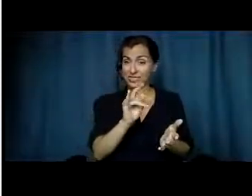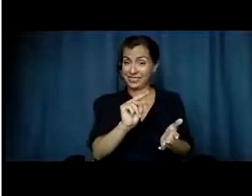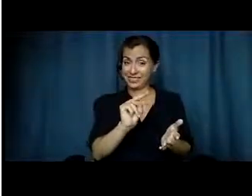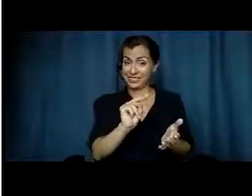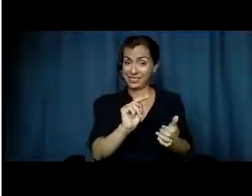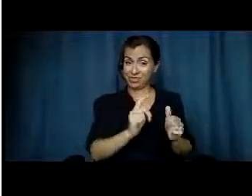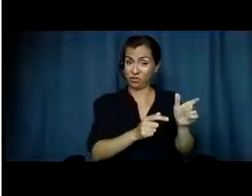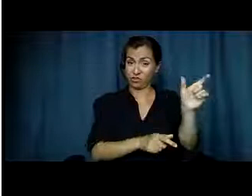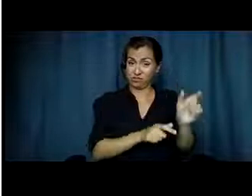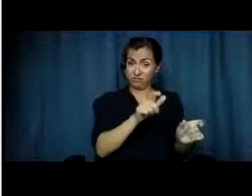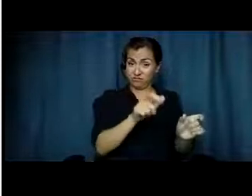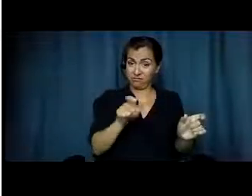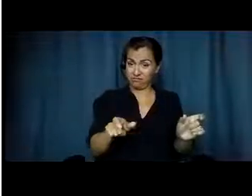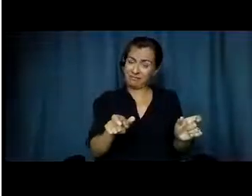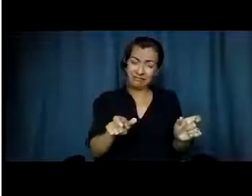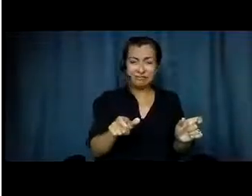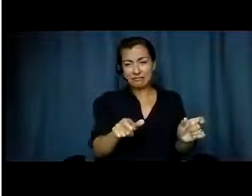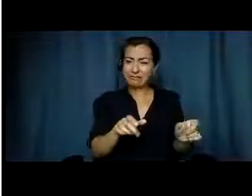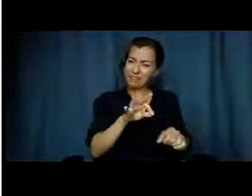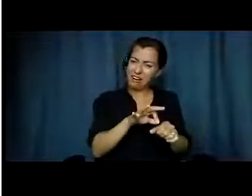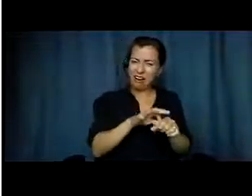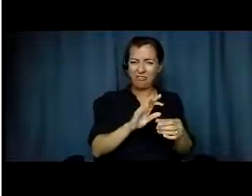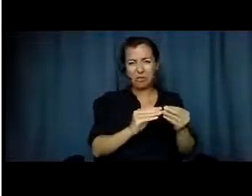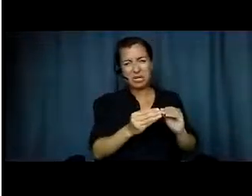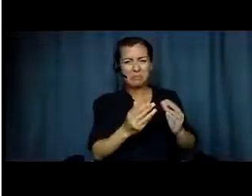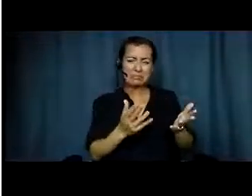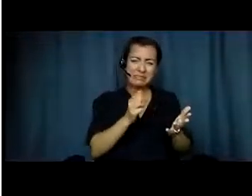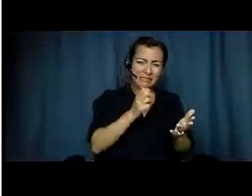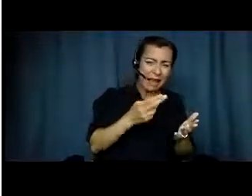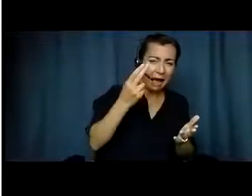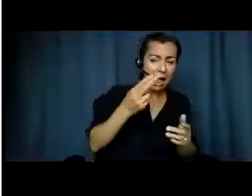formats that are accessible. It also means that there's alternative